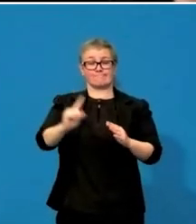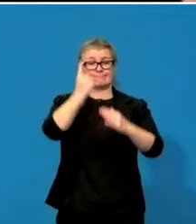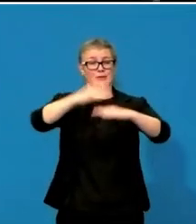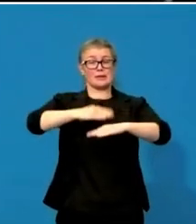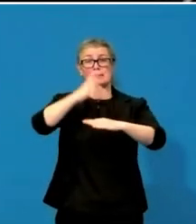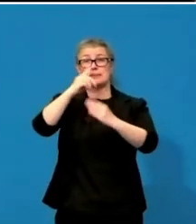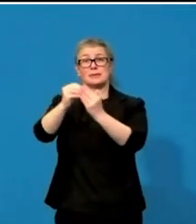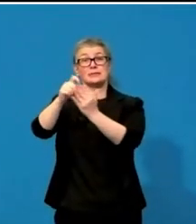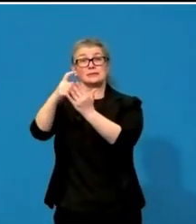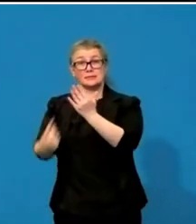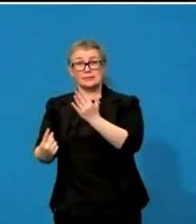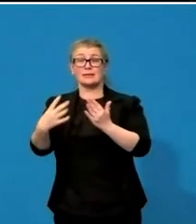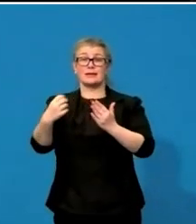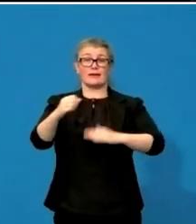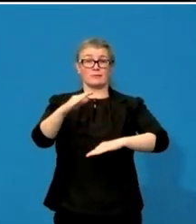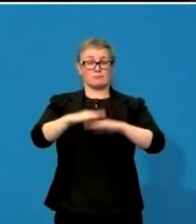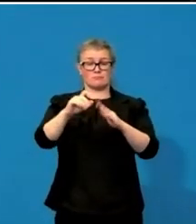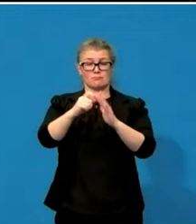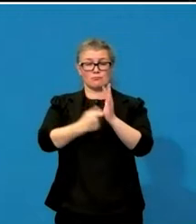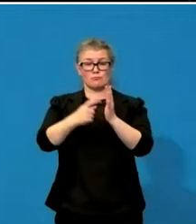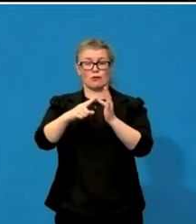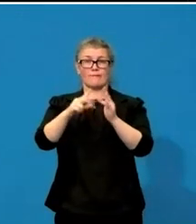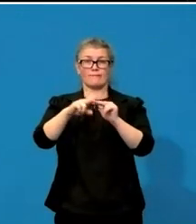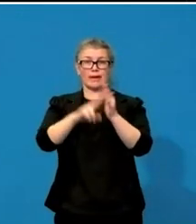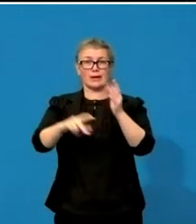representing 8.2 per cent of all First Nations people.